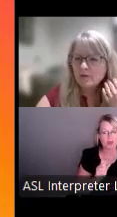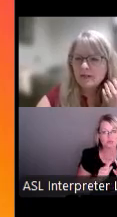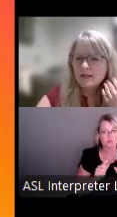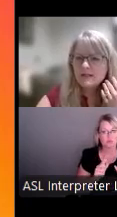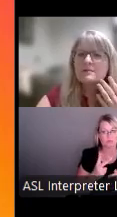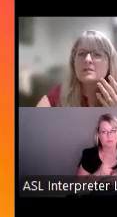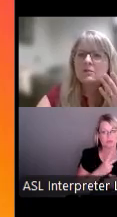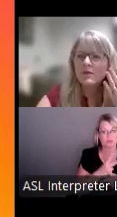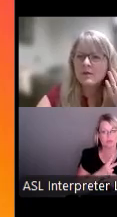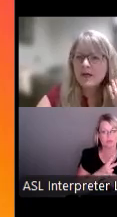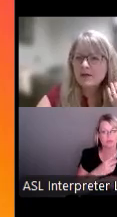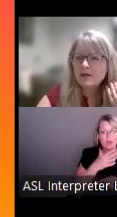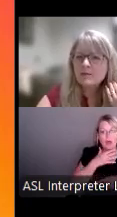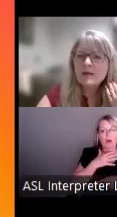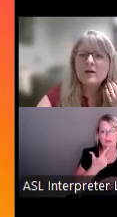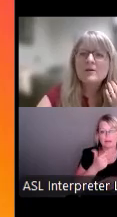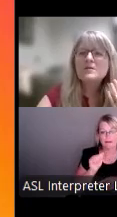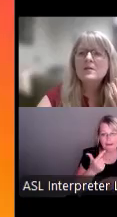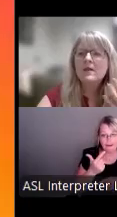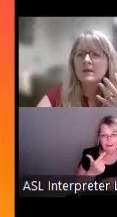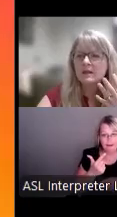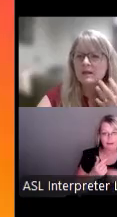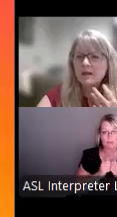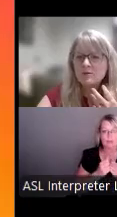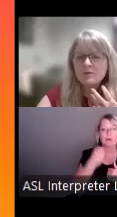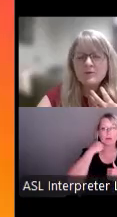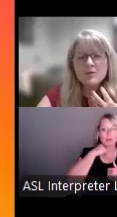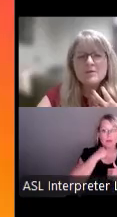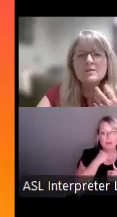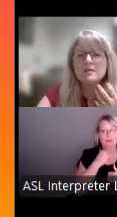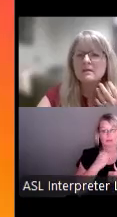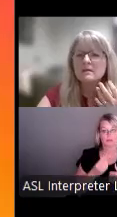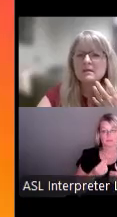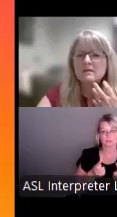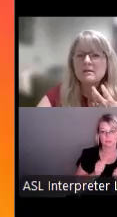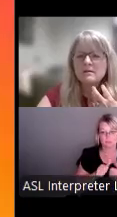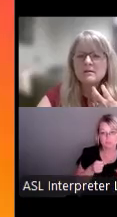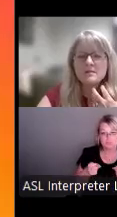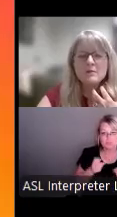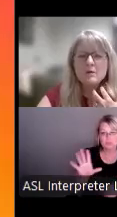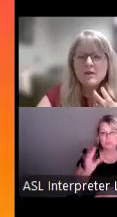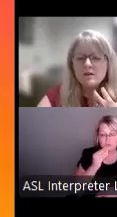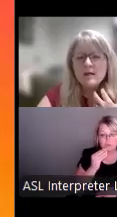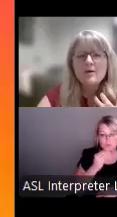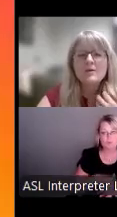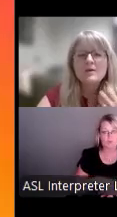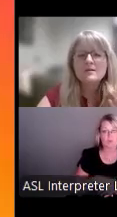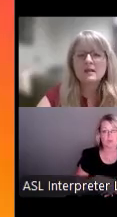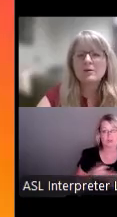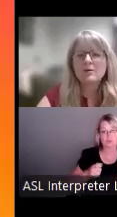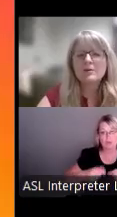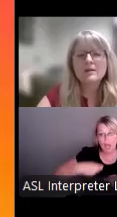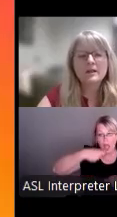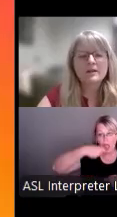reflex toward the back of their mouth, so that they can handle foods and the spoon in their mouth as they get older and